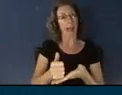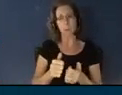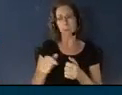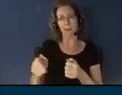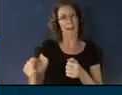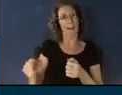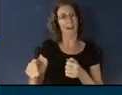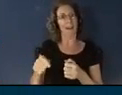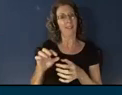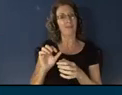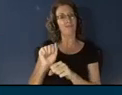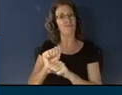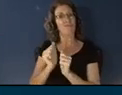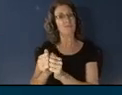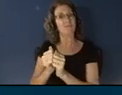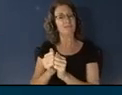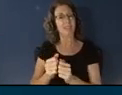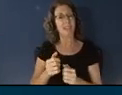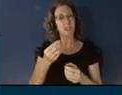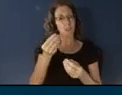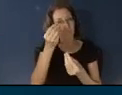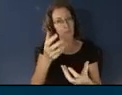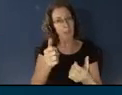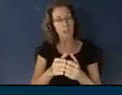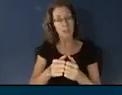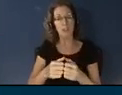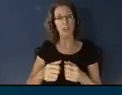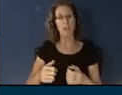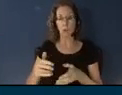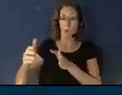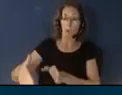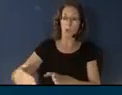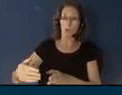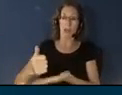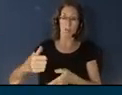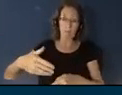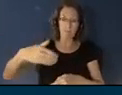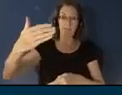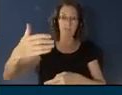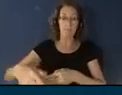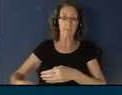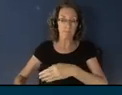you know information that you want to while the slide is up and being presented. Next thing is um